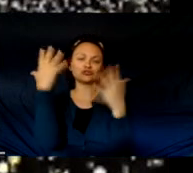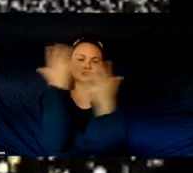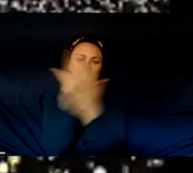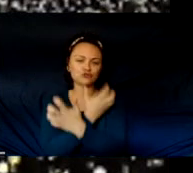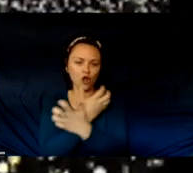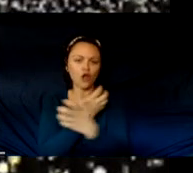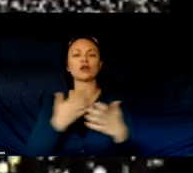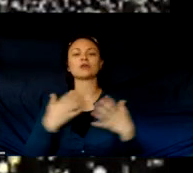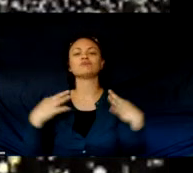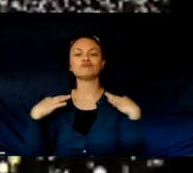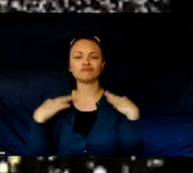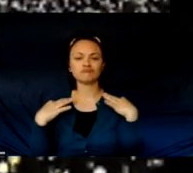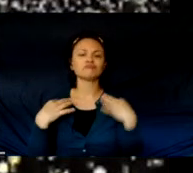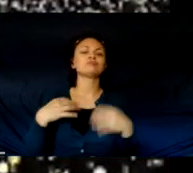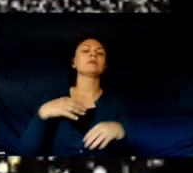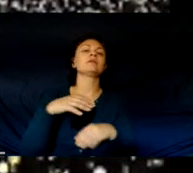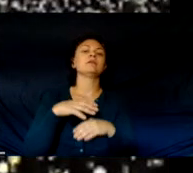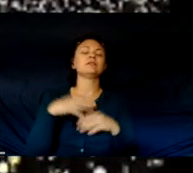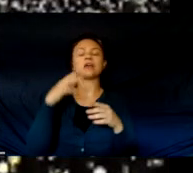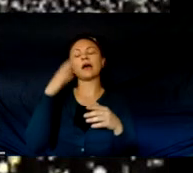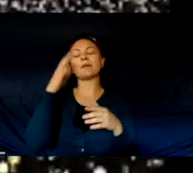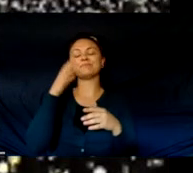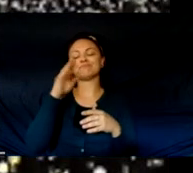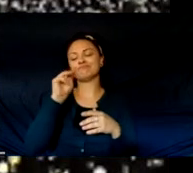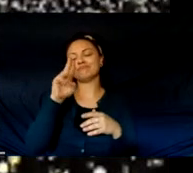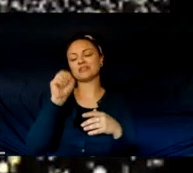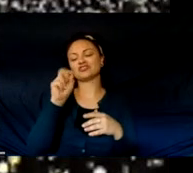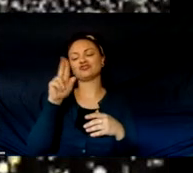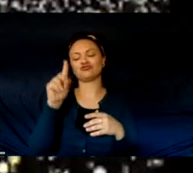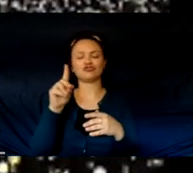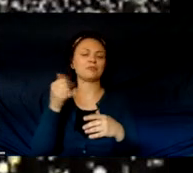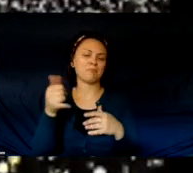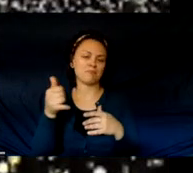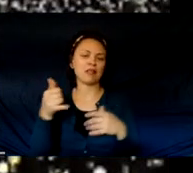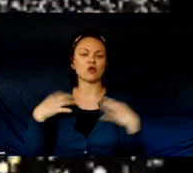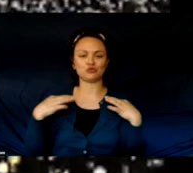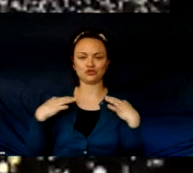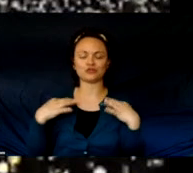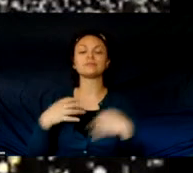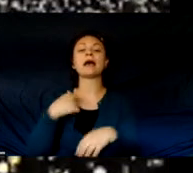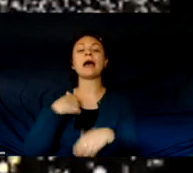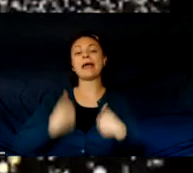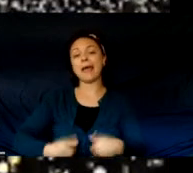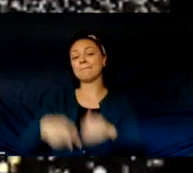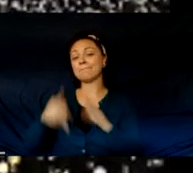I am a national disability policy expert, as well as work on